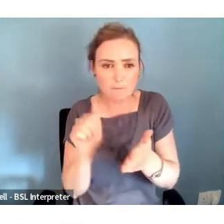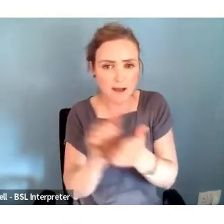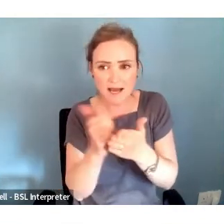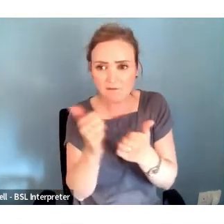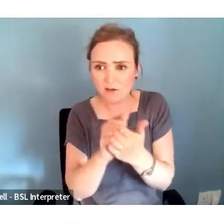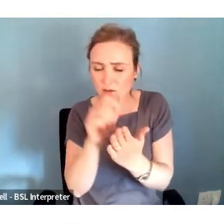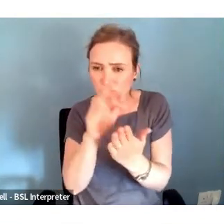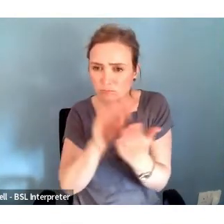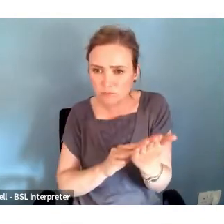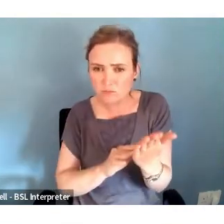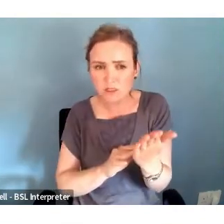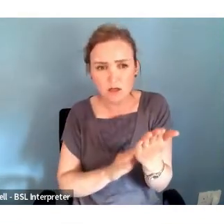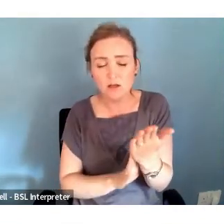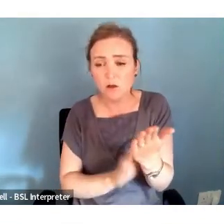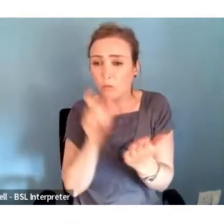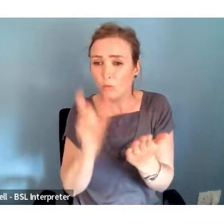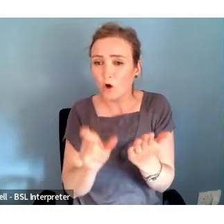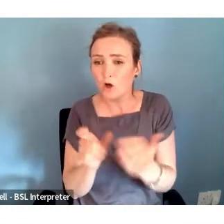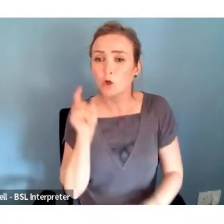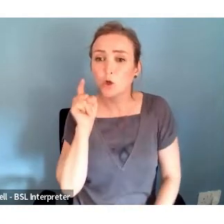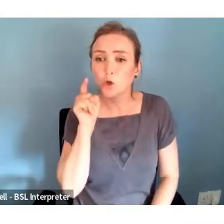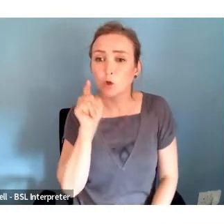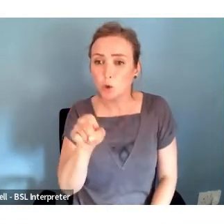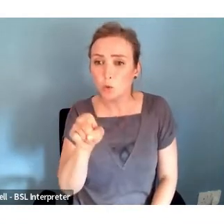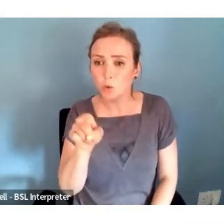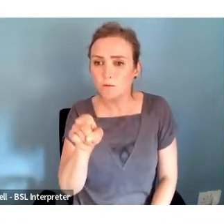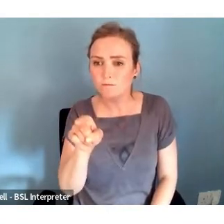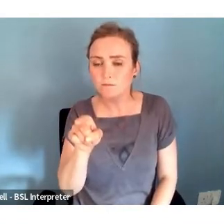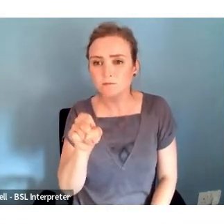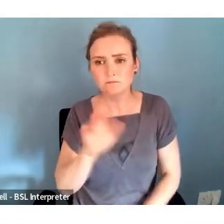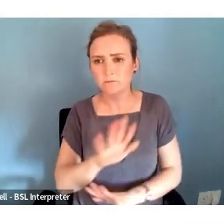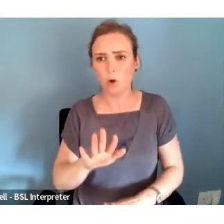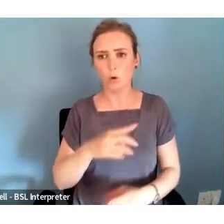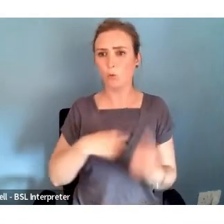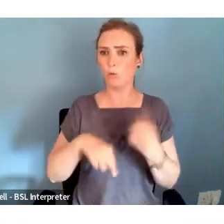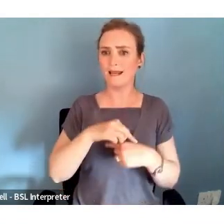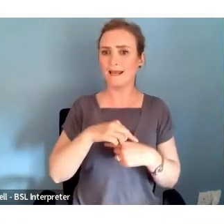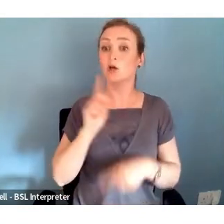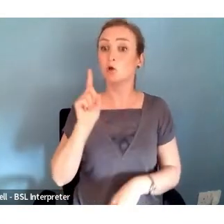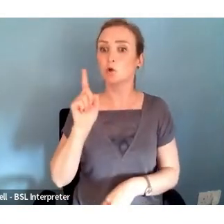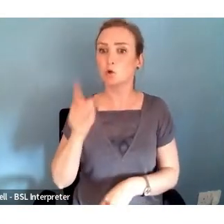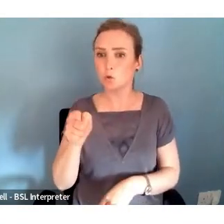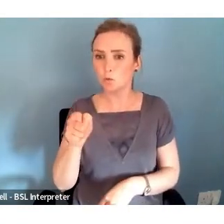word you a lot rather than we. Instead of talking about you as an organisation how